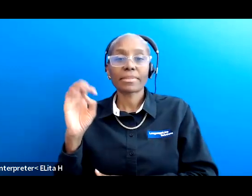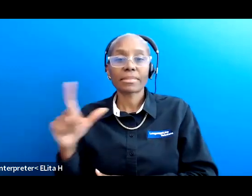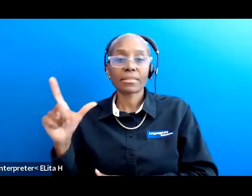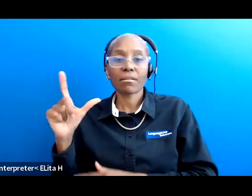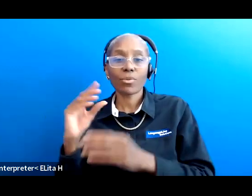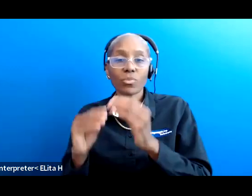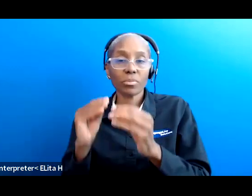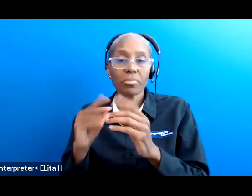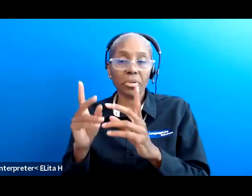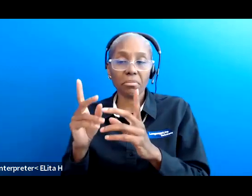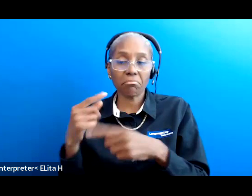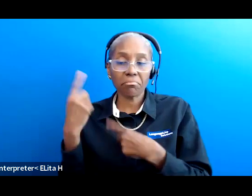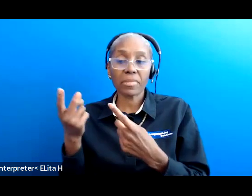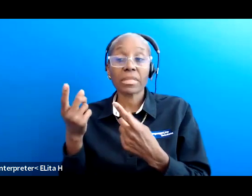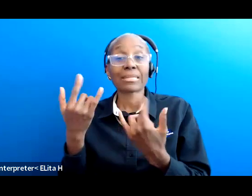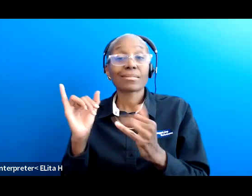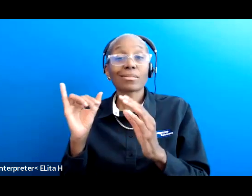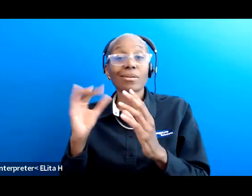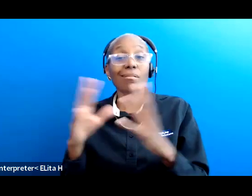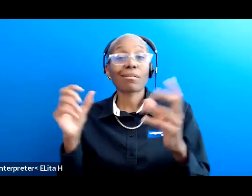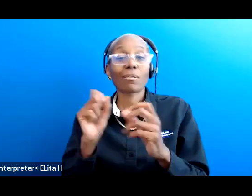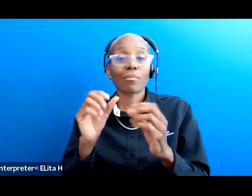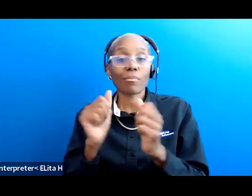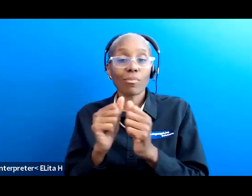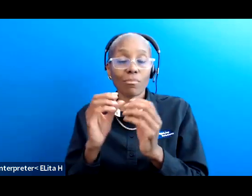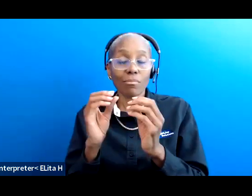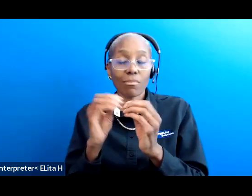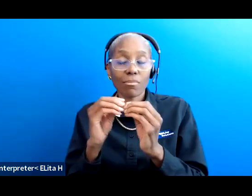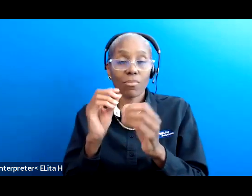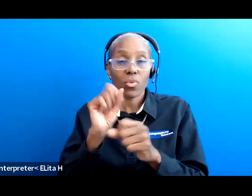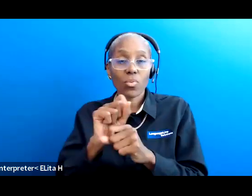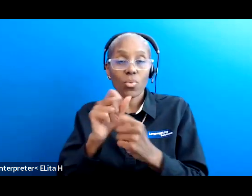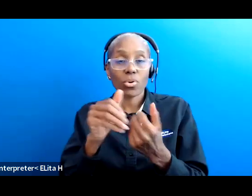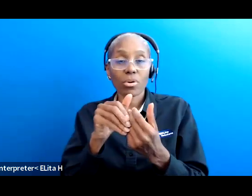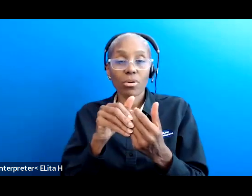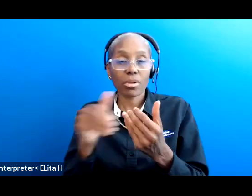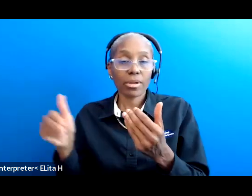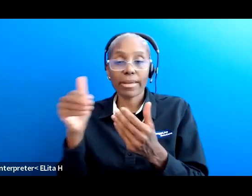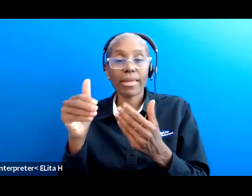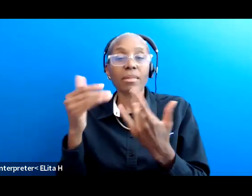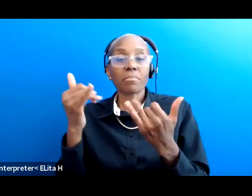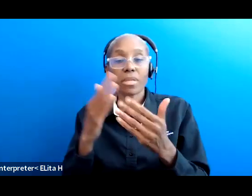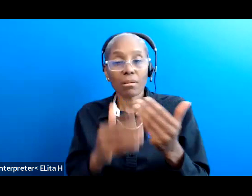There's still a lot more work to do, but there has been leaps and bounds made in that research.